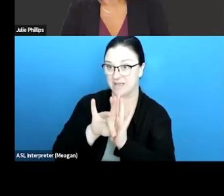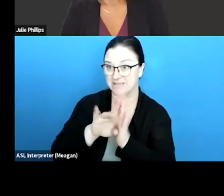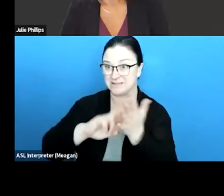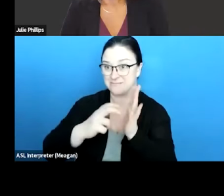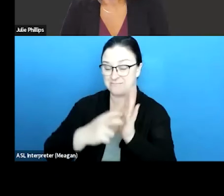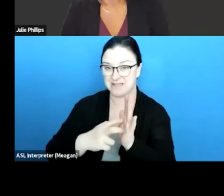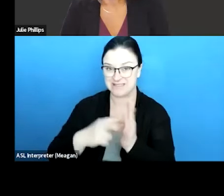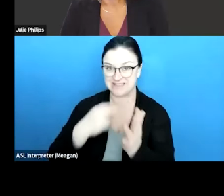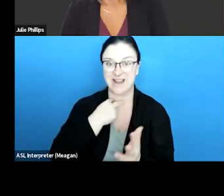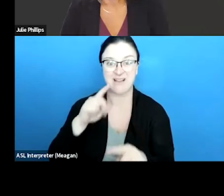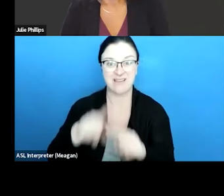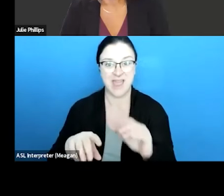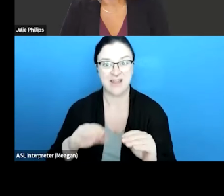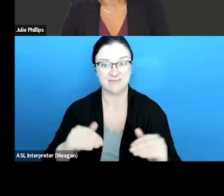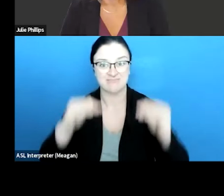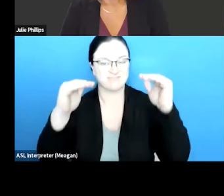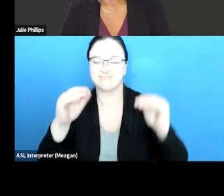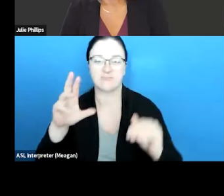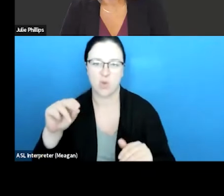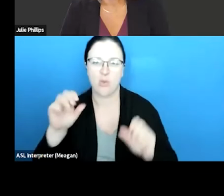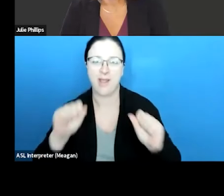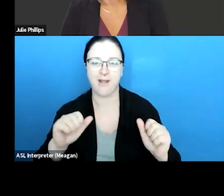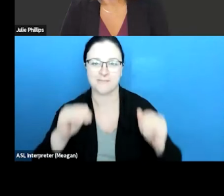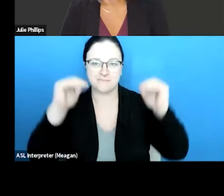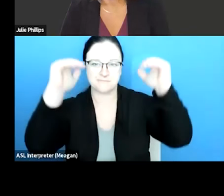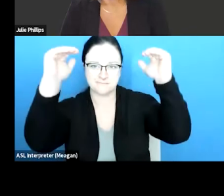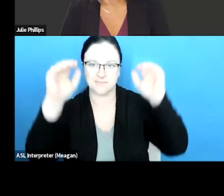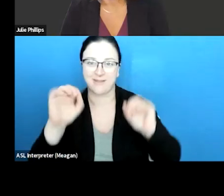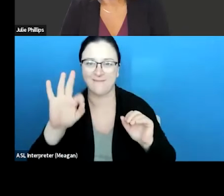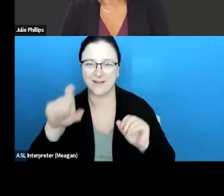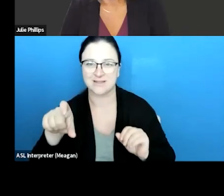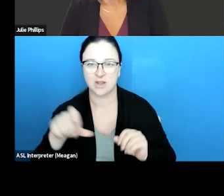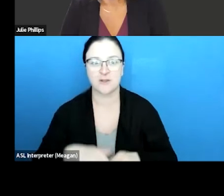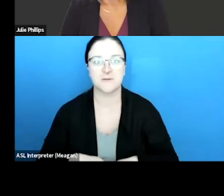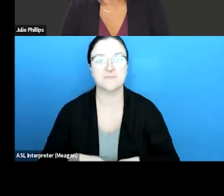So Level 1 is our highest level of dispatch,